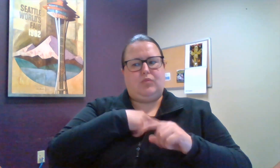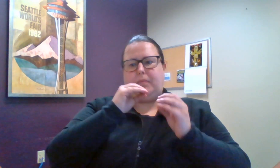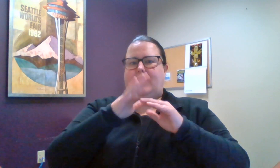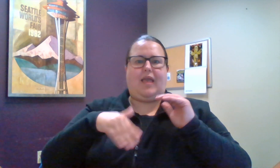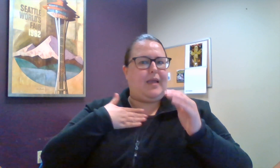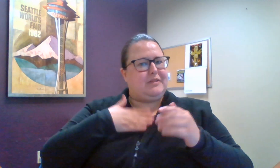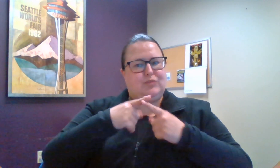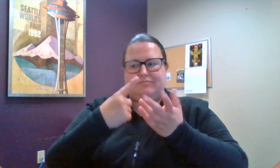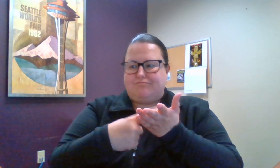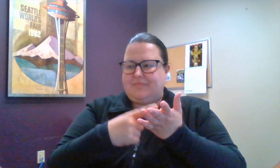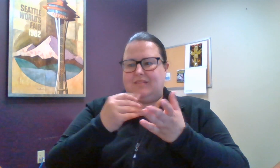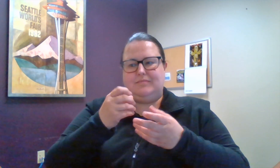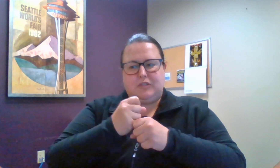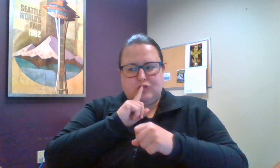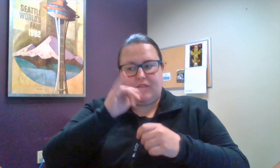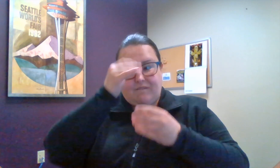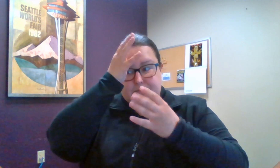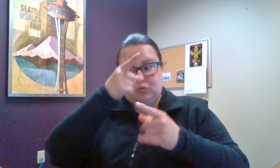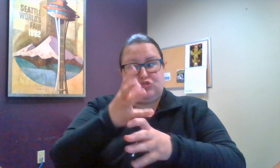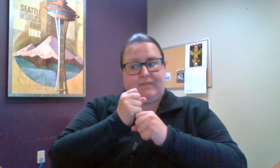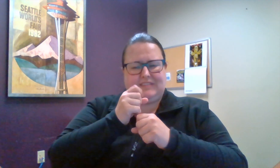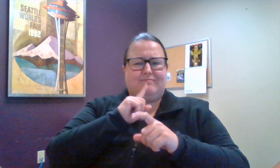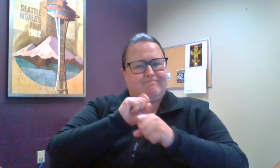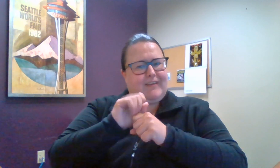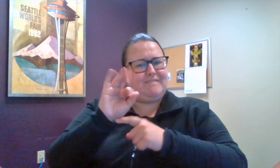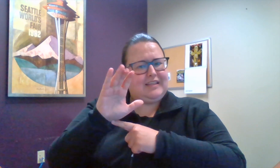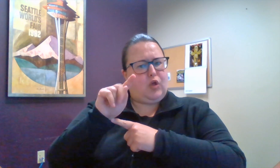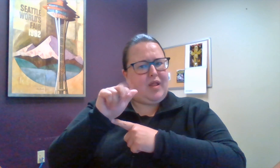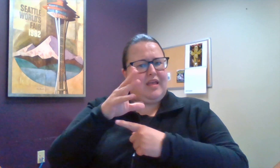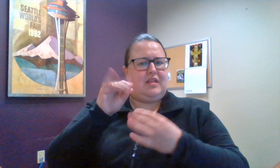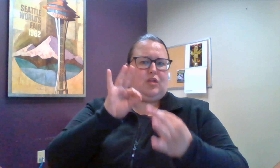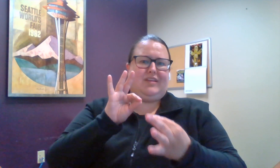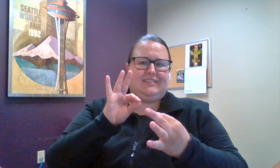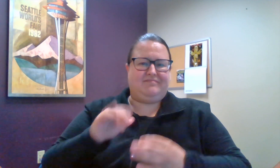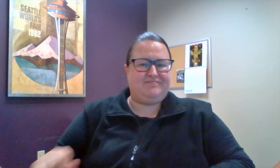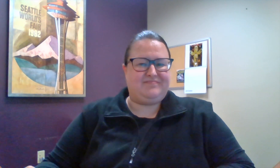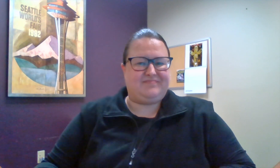We are more than happy to have this discussion with you and make sure that you get factual, accurate information.